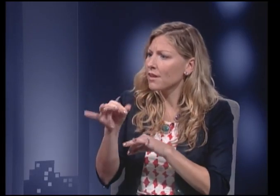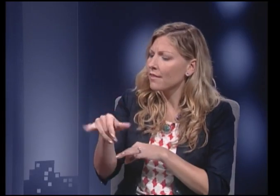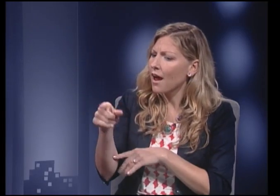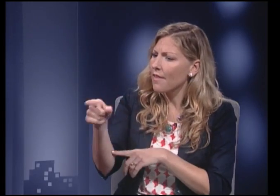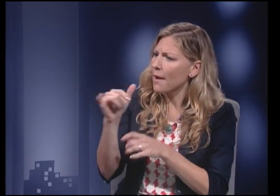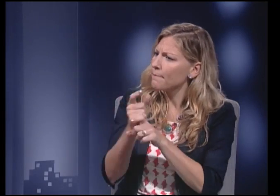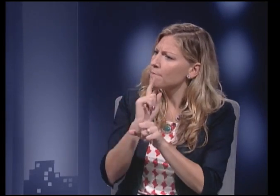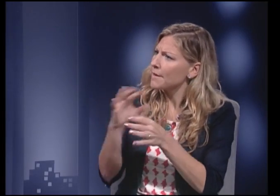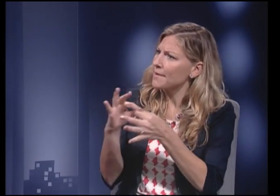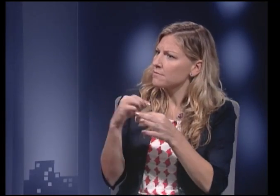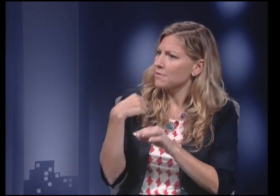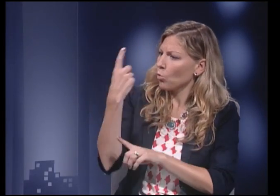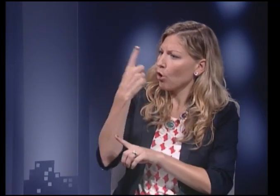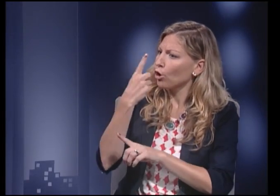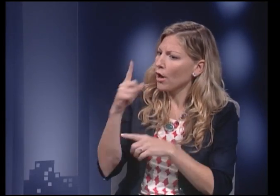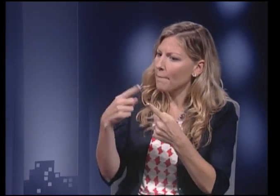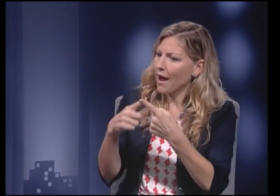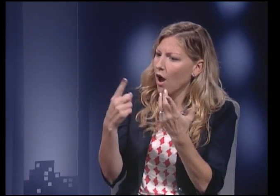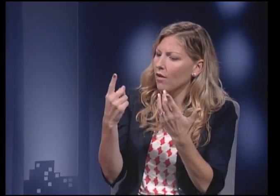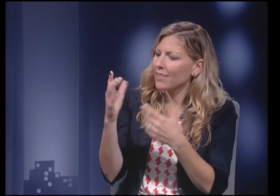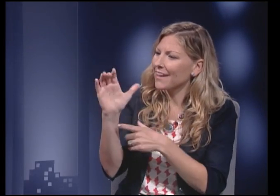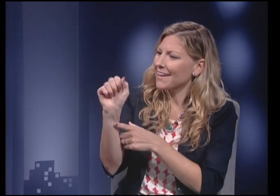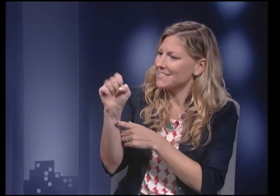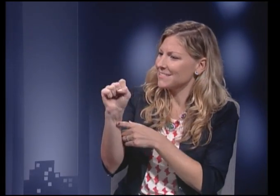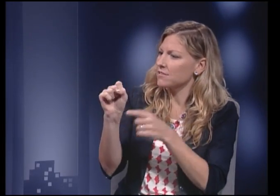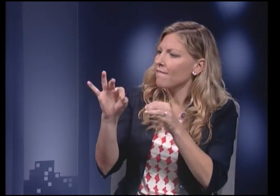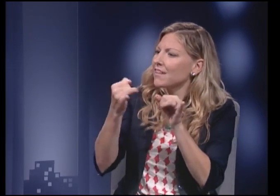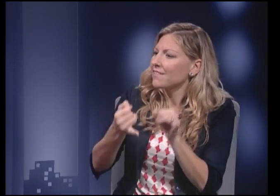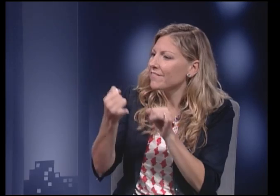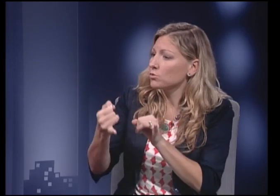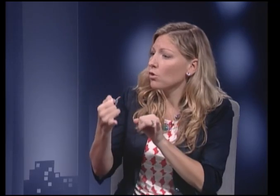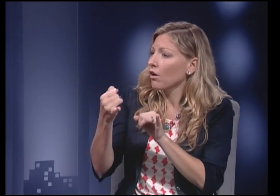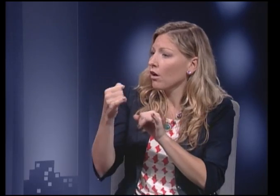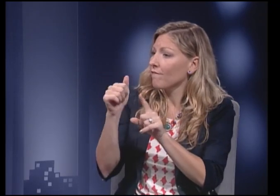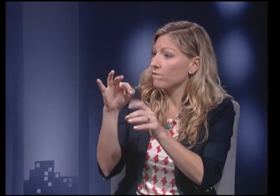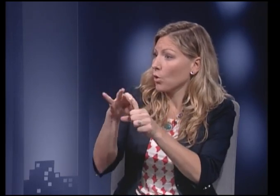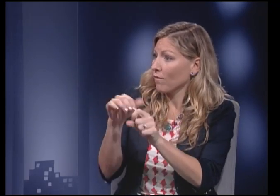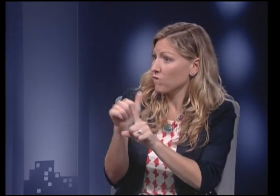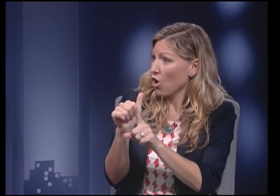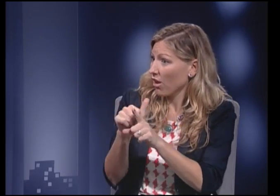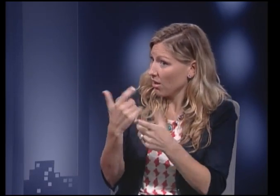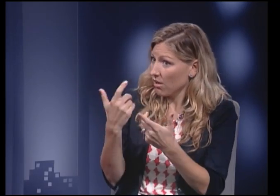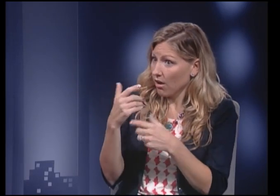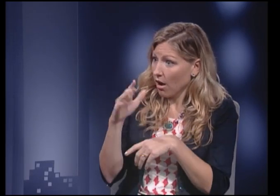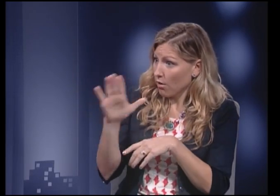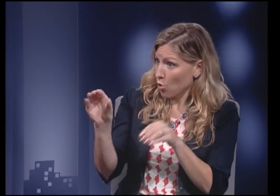Okay, thank you for explaining that. But that brings me to a point, what about the cases of individual voter fraud?